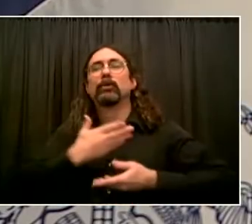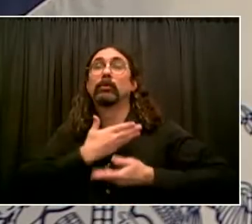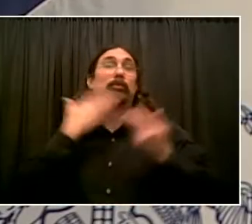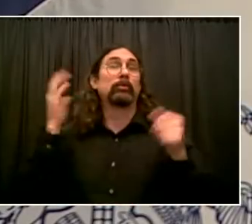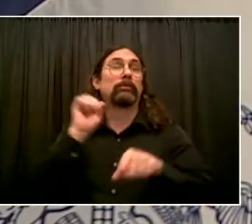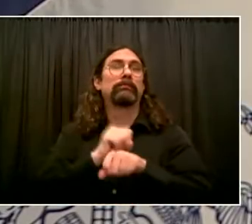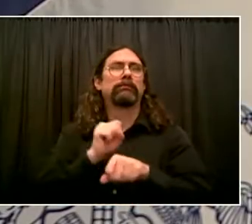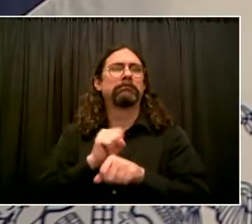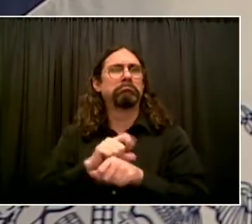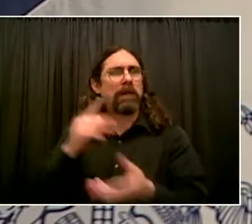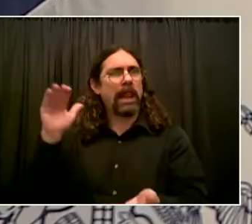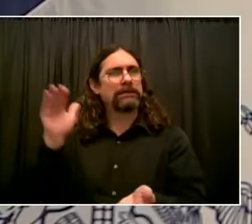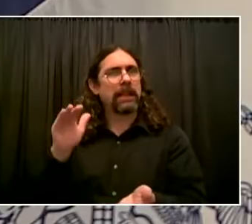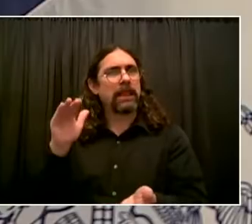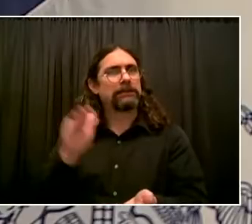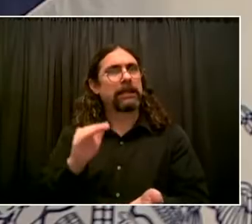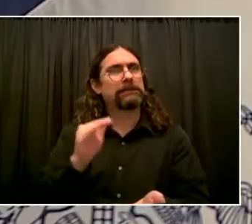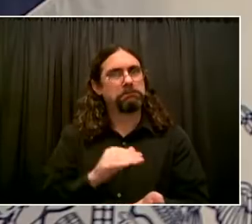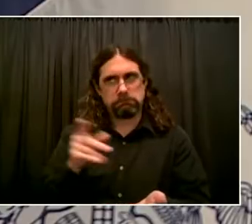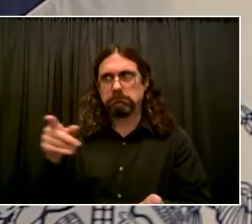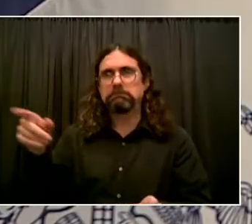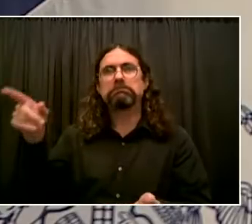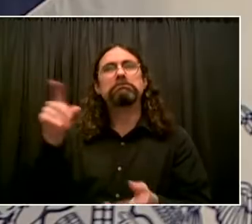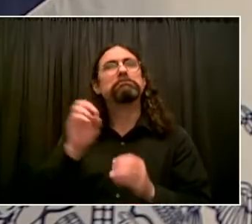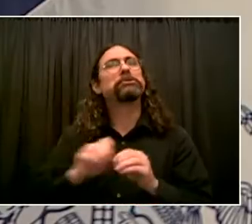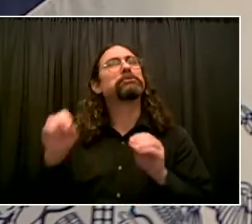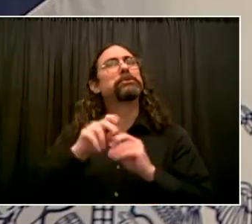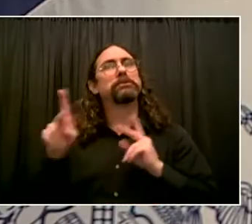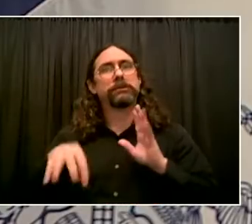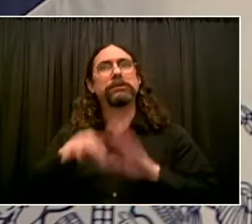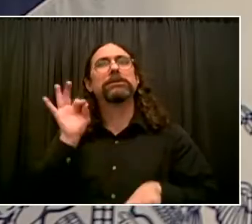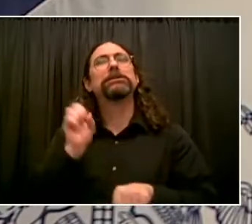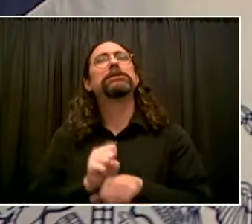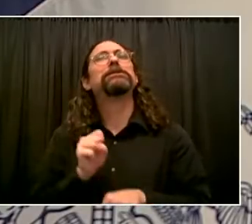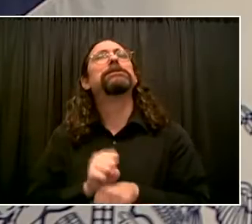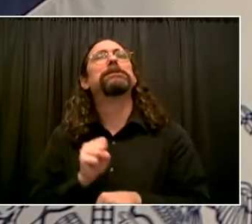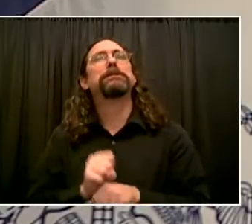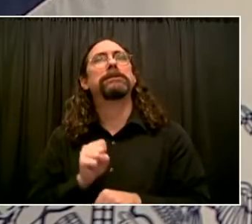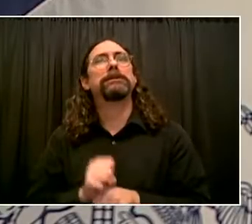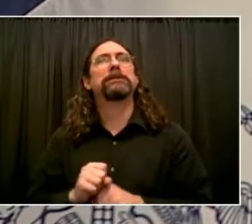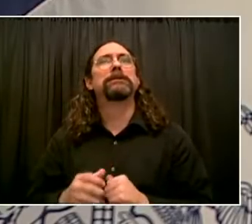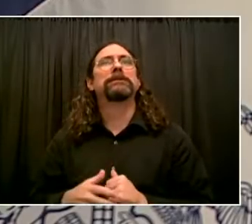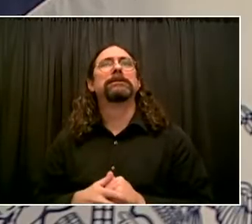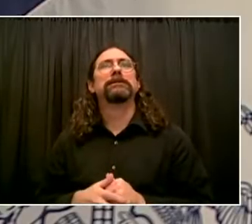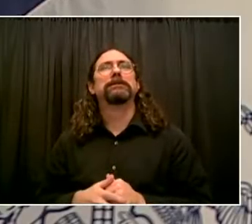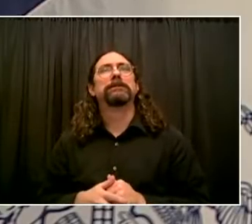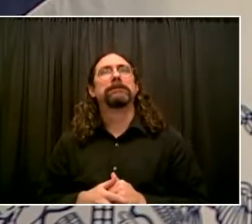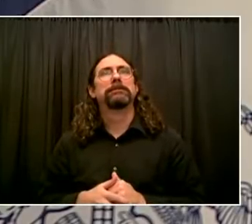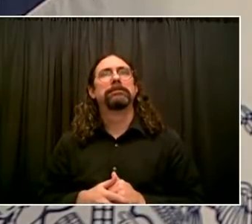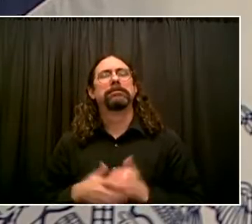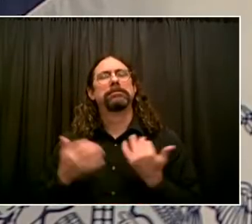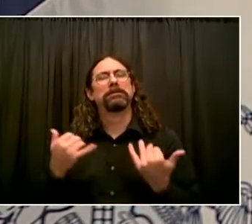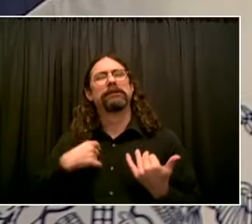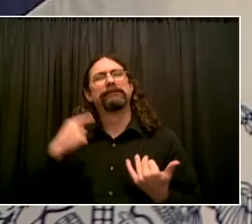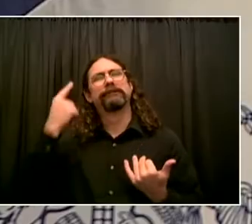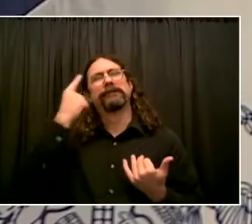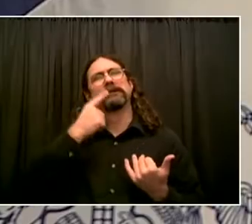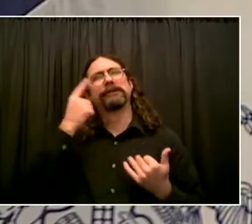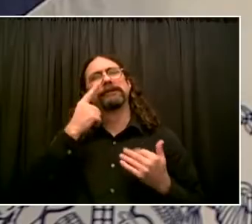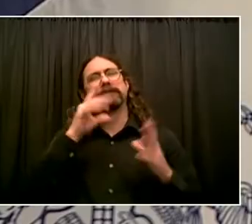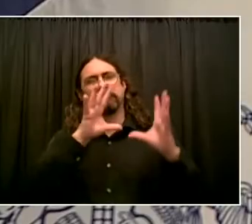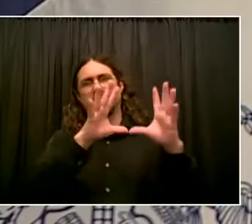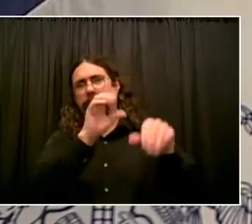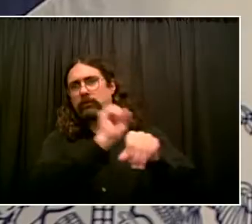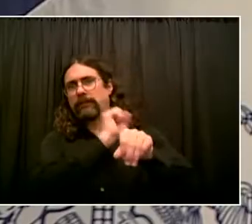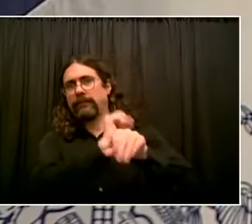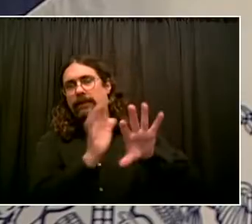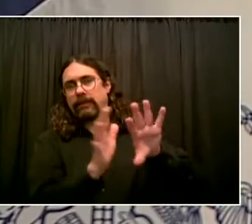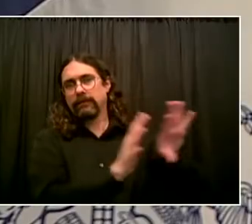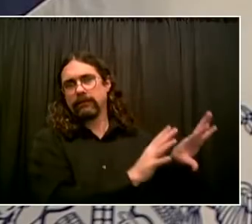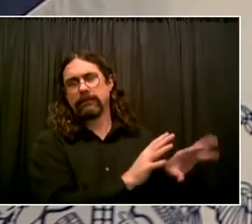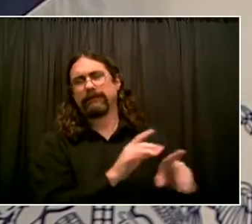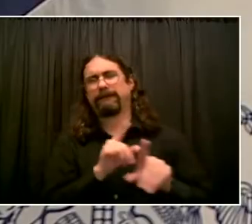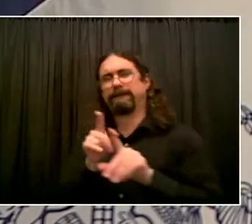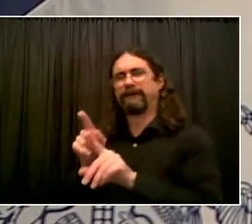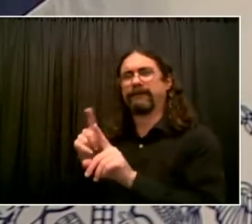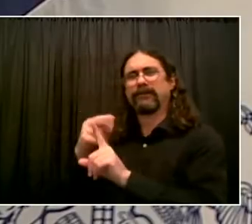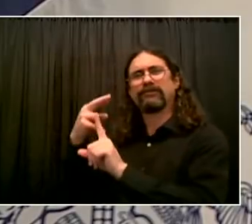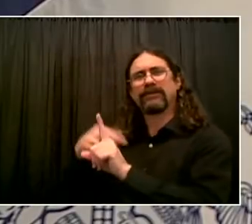AT THIS POINT WHY ILLEGAL